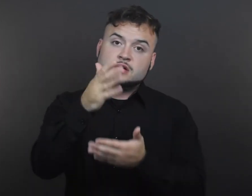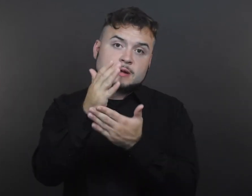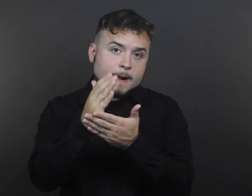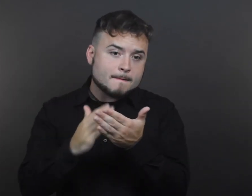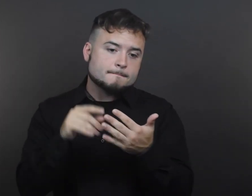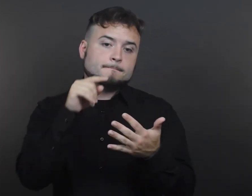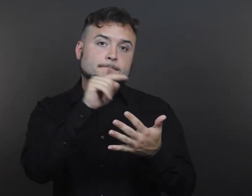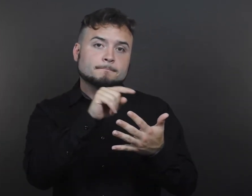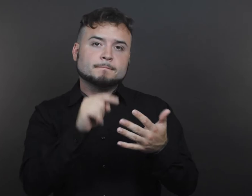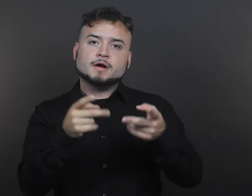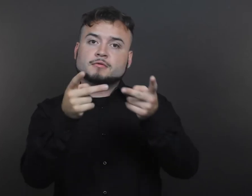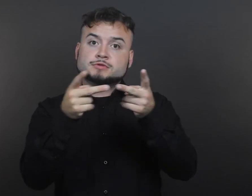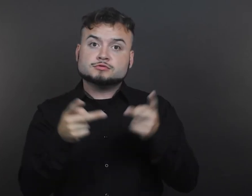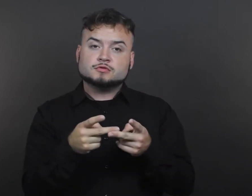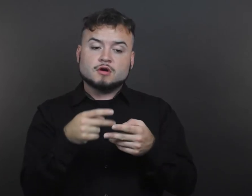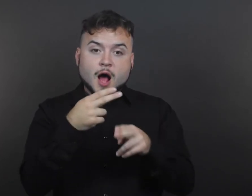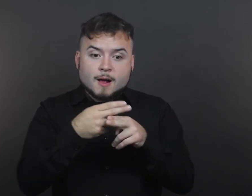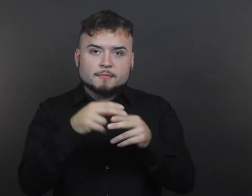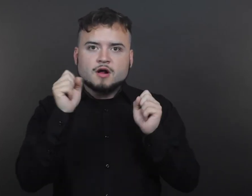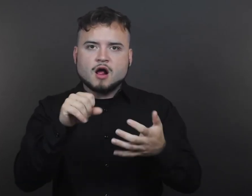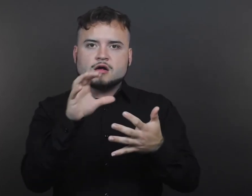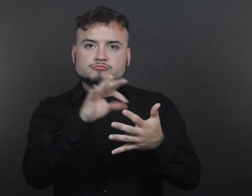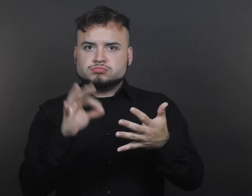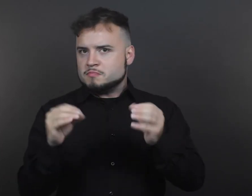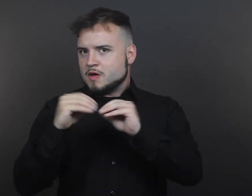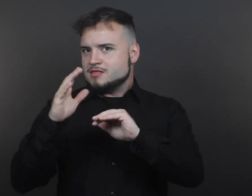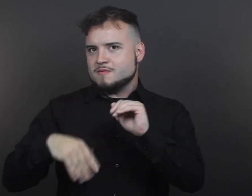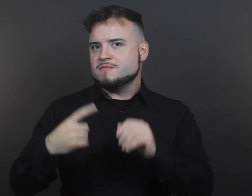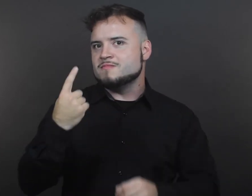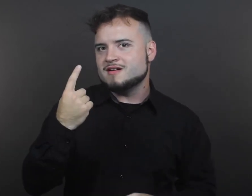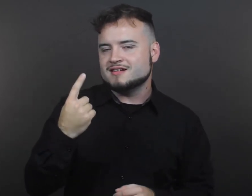Some local offices may have more than one seat to fill.